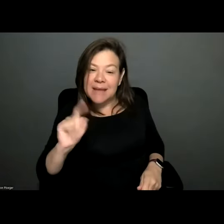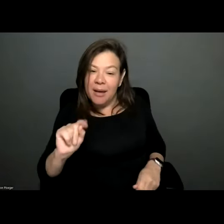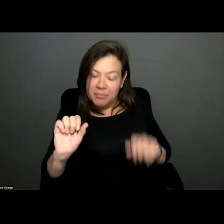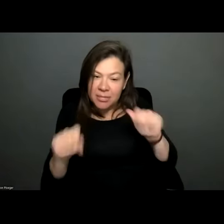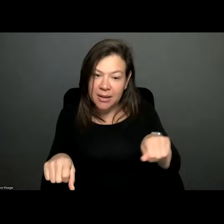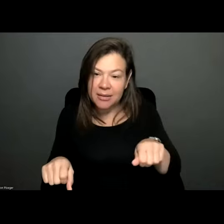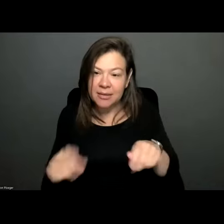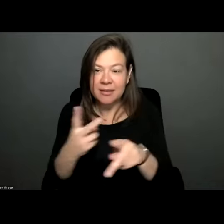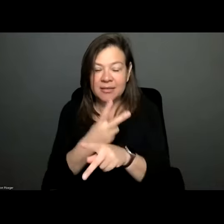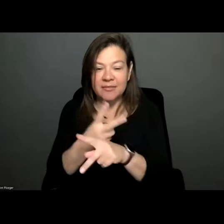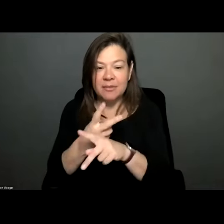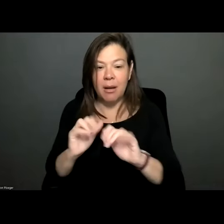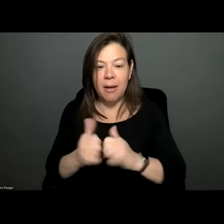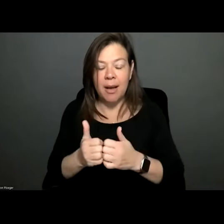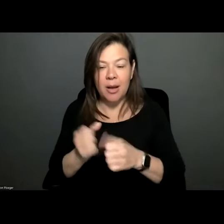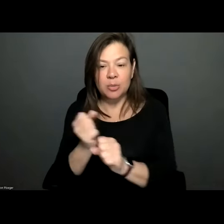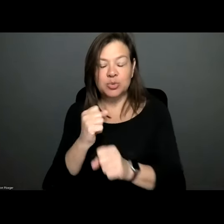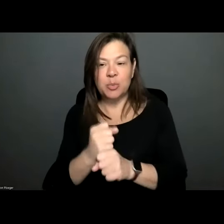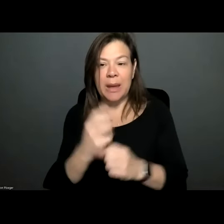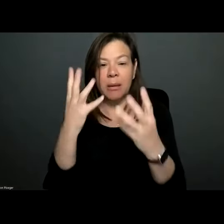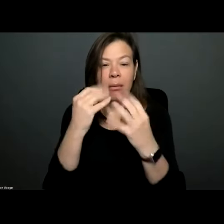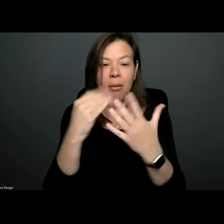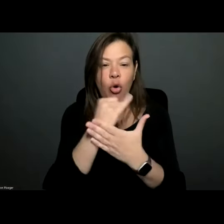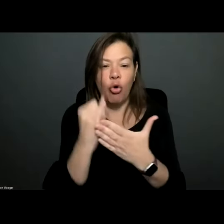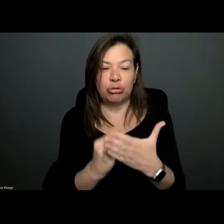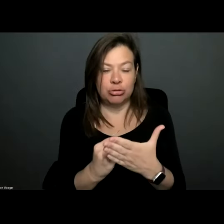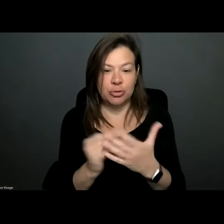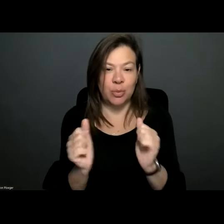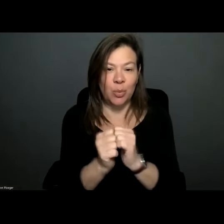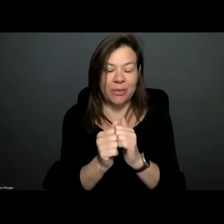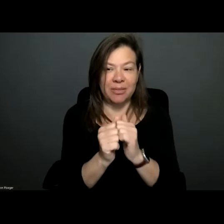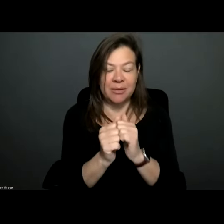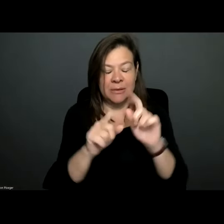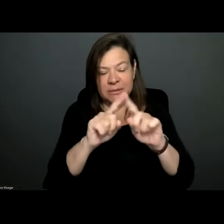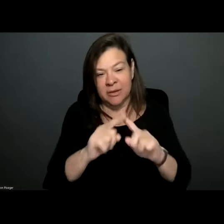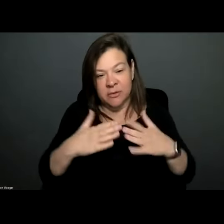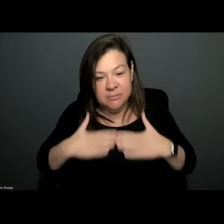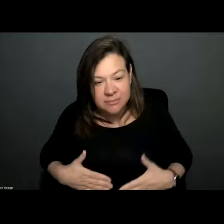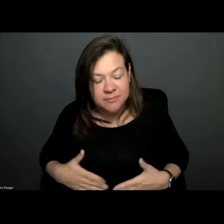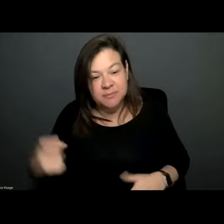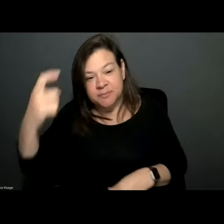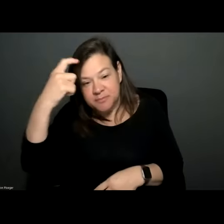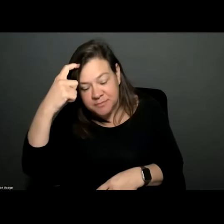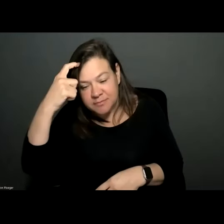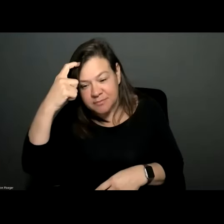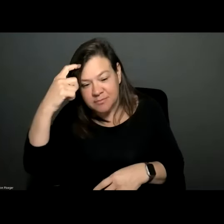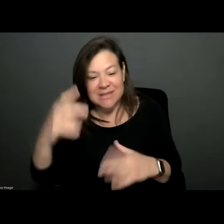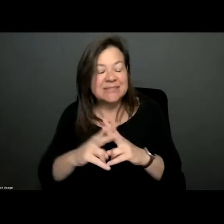how to make incredible art with all of these different bodies and minds is such an engaging, engaging process.